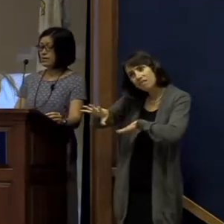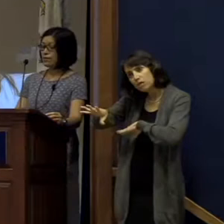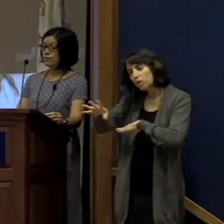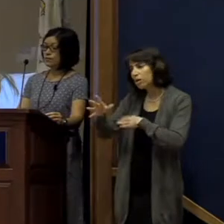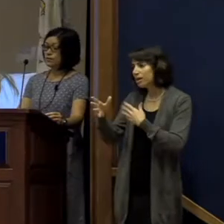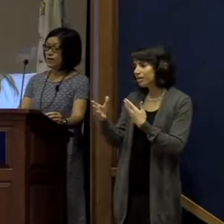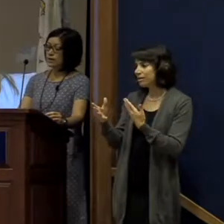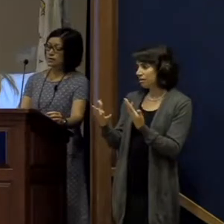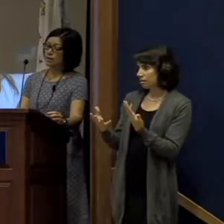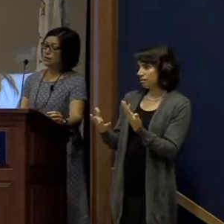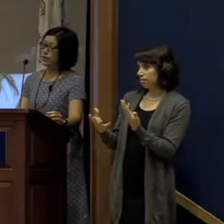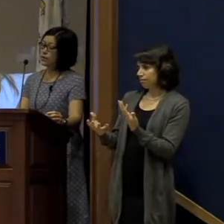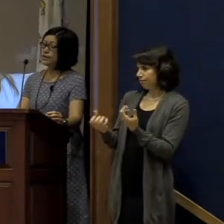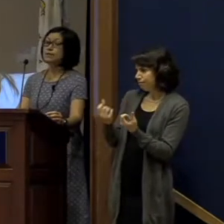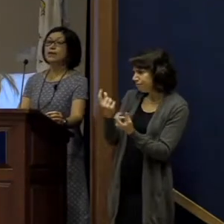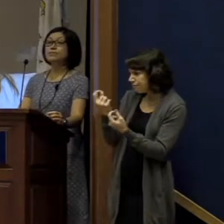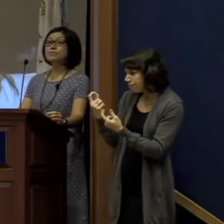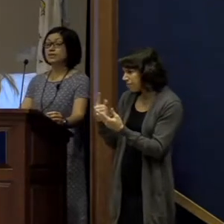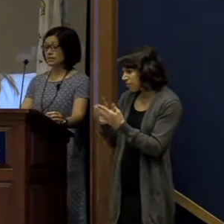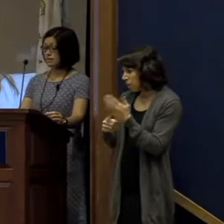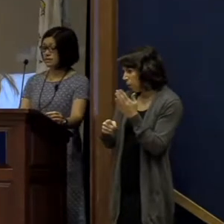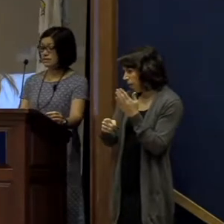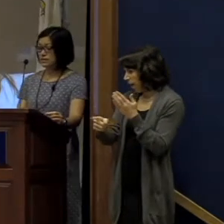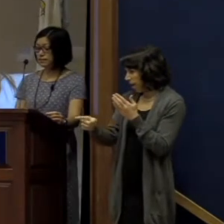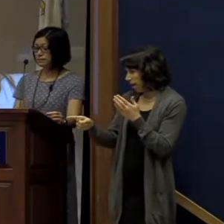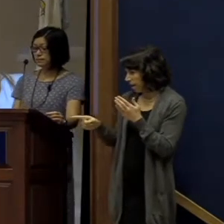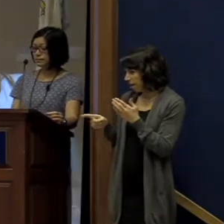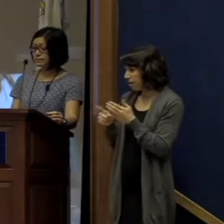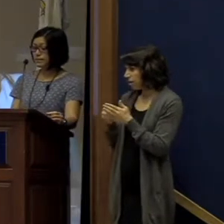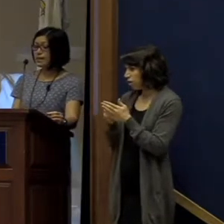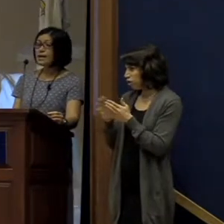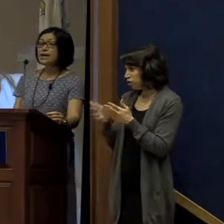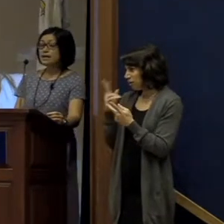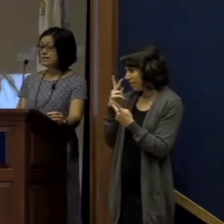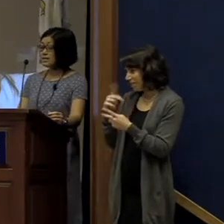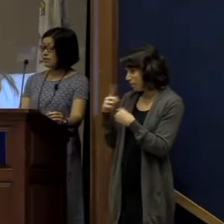authoring what we are calling a rightful presence in STEM. In this talk